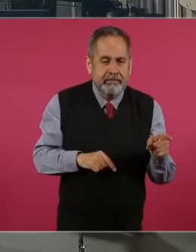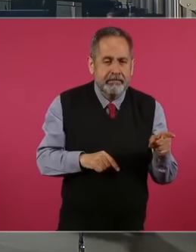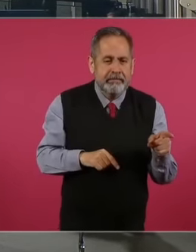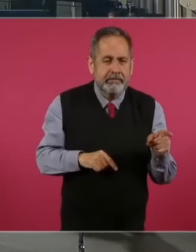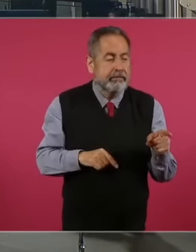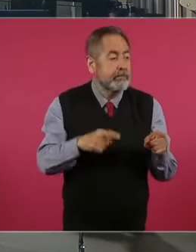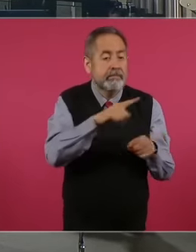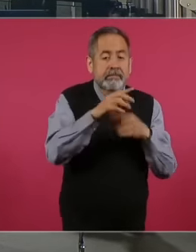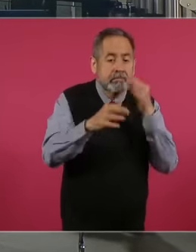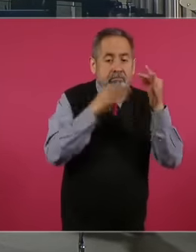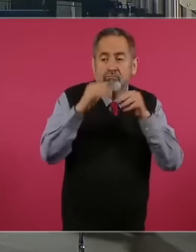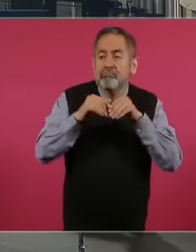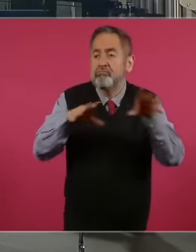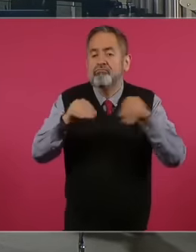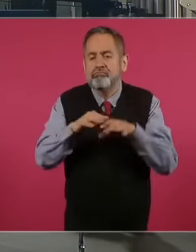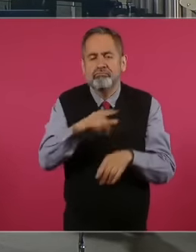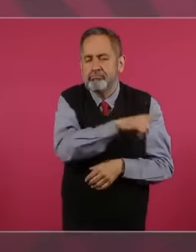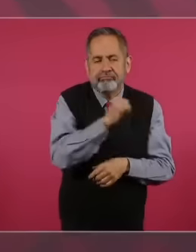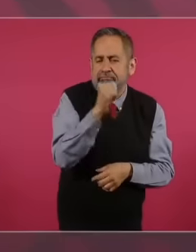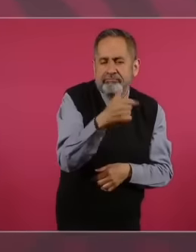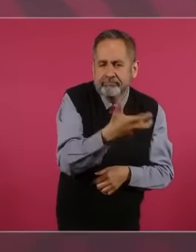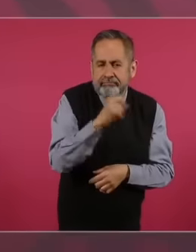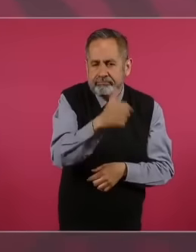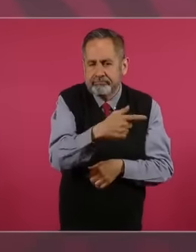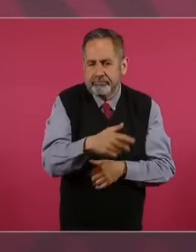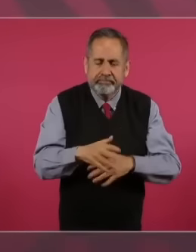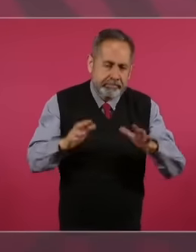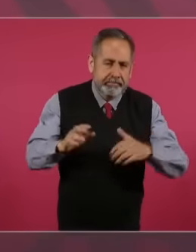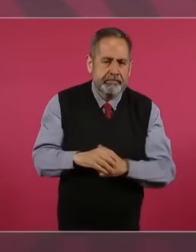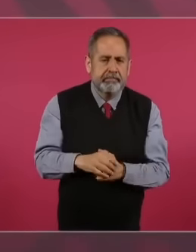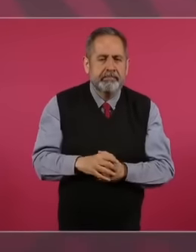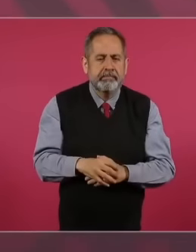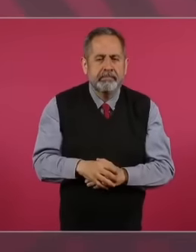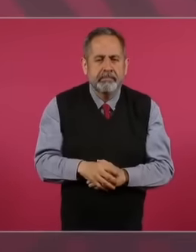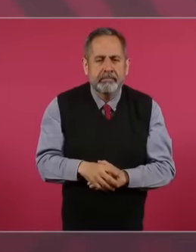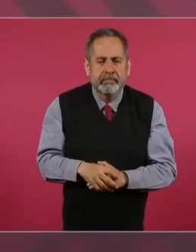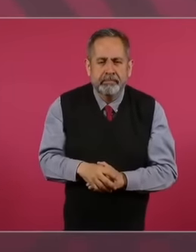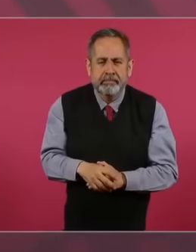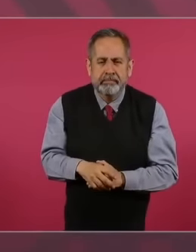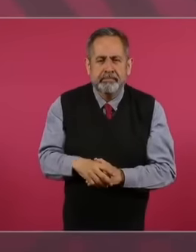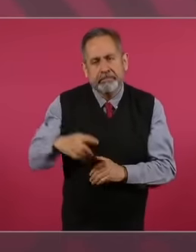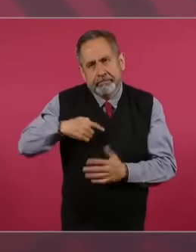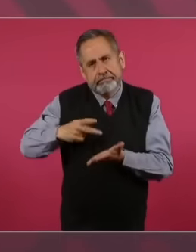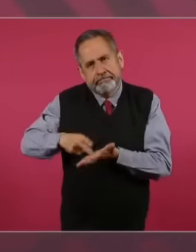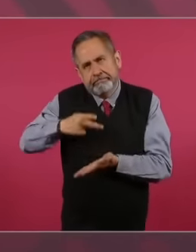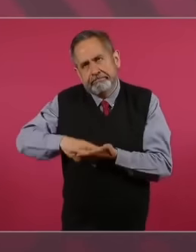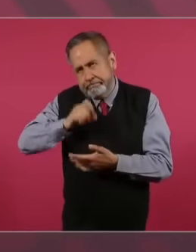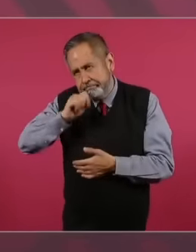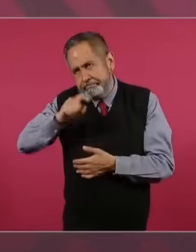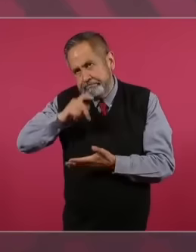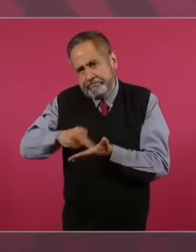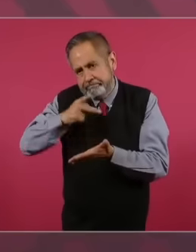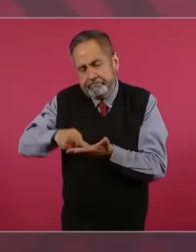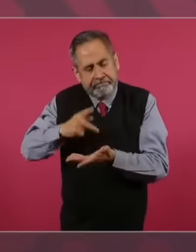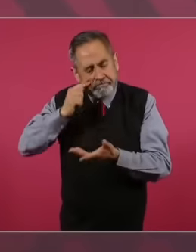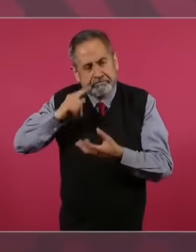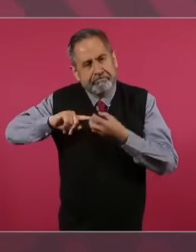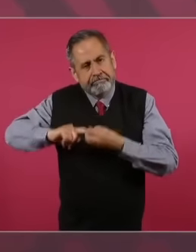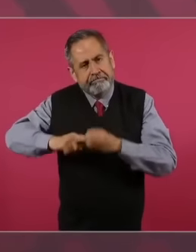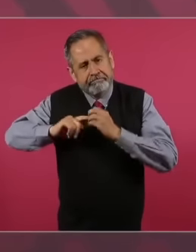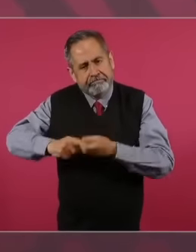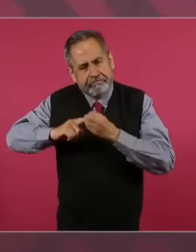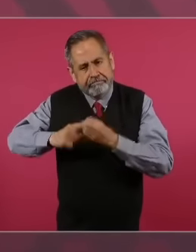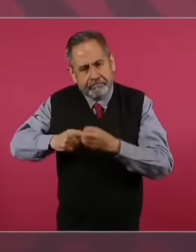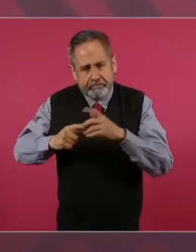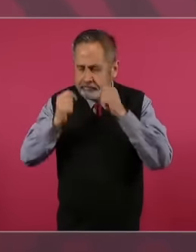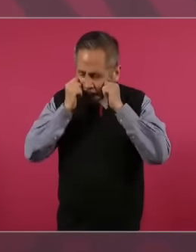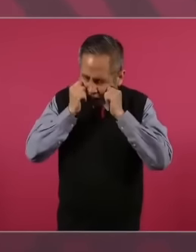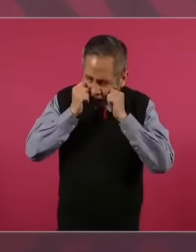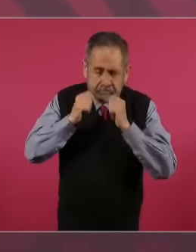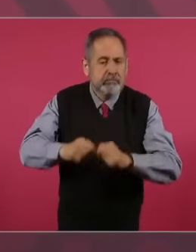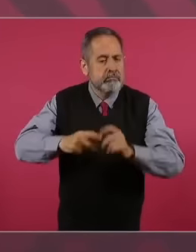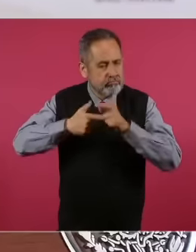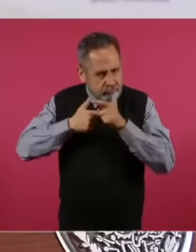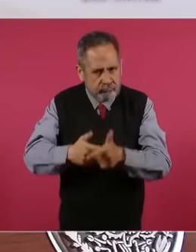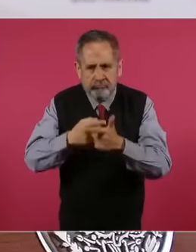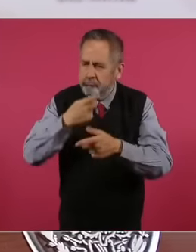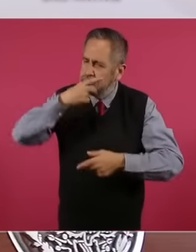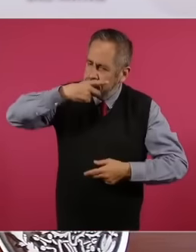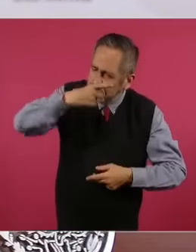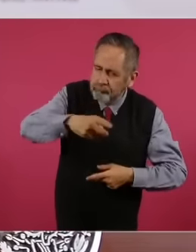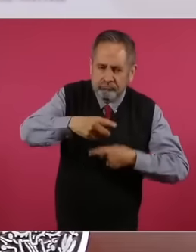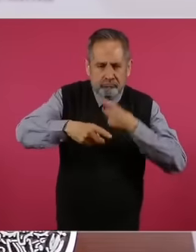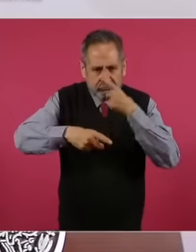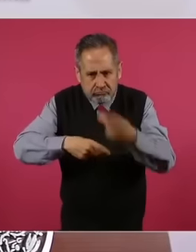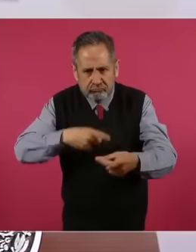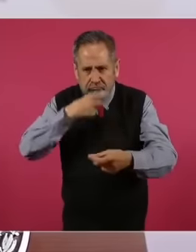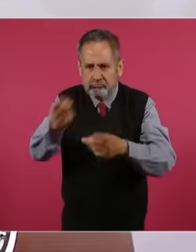conventional media so that is why I seem to be reluctant scratched but I have to keep saying it